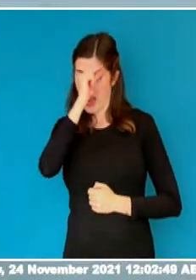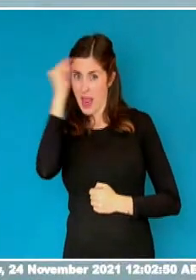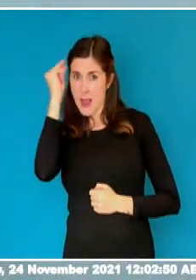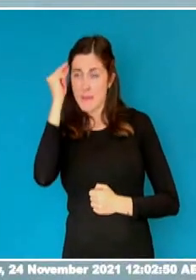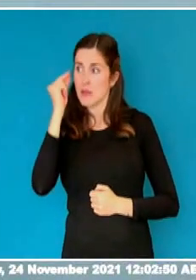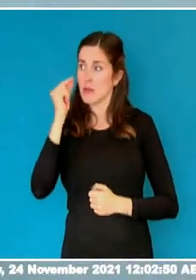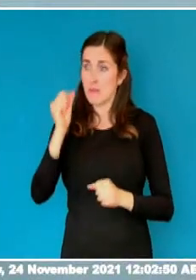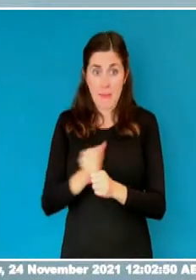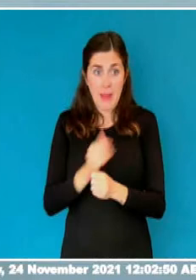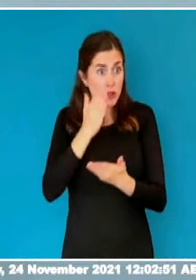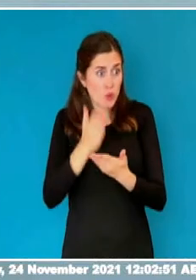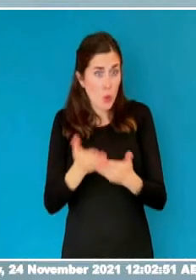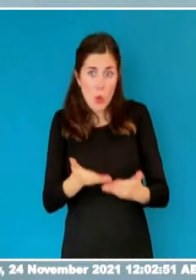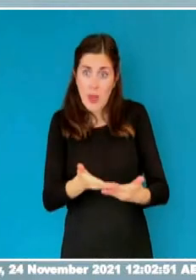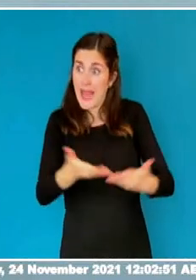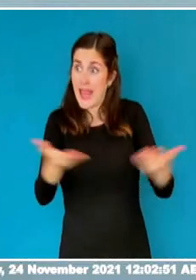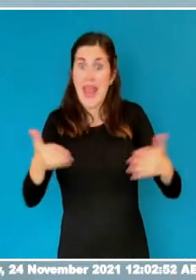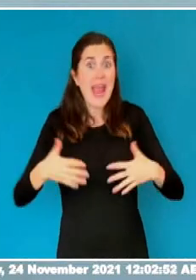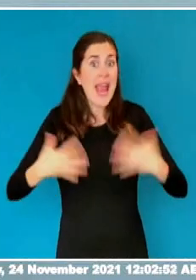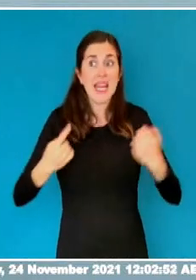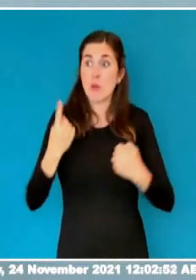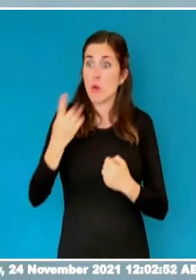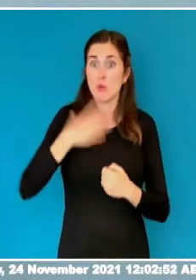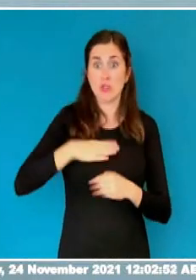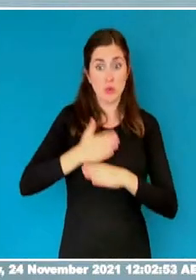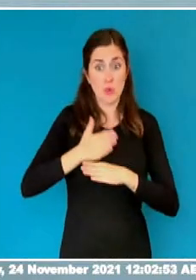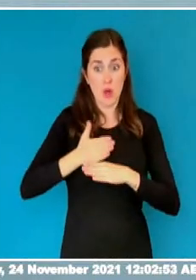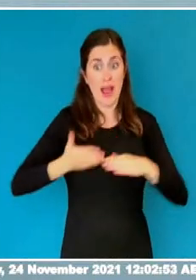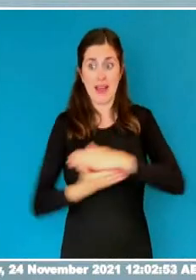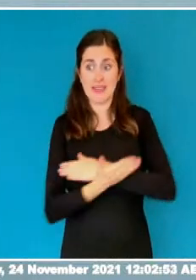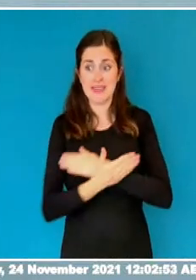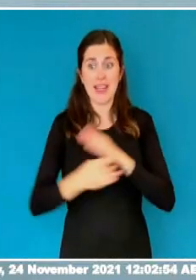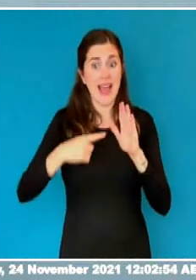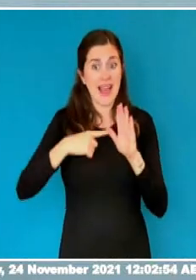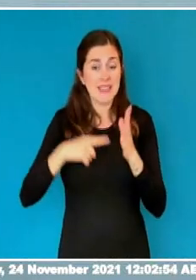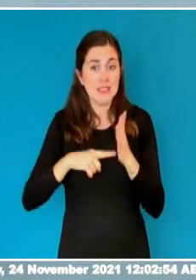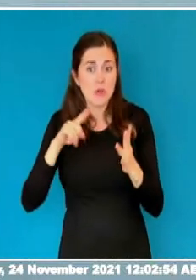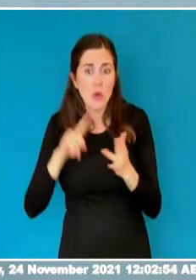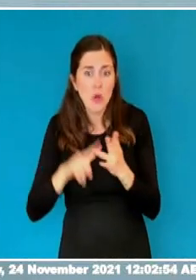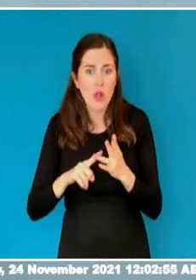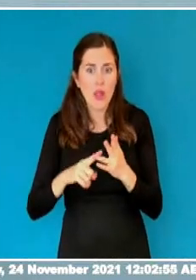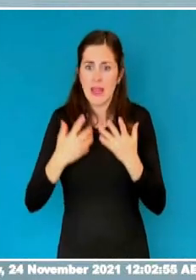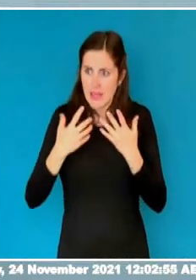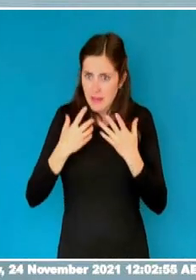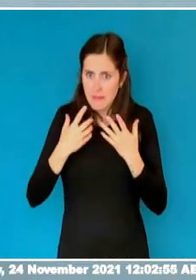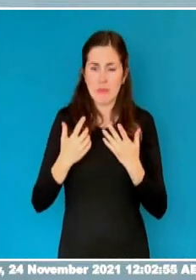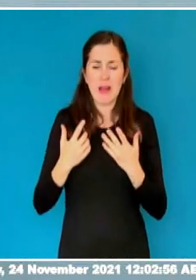everybody who would like to work for us or does work for us has the opportunity to perform at their best.